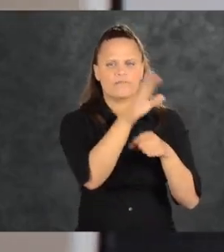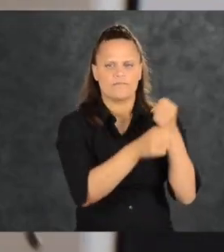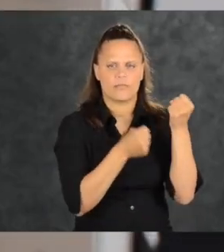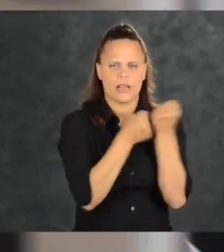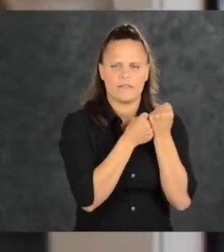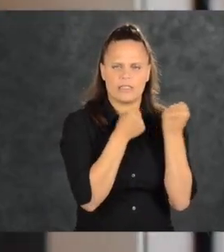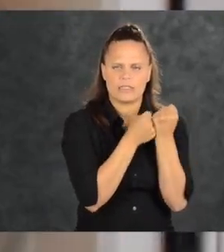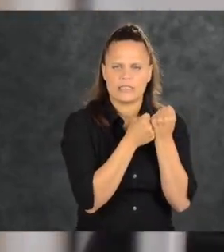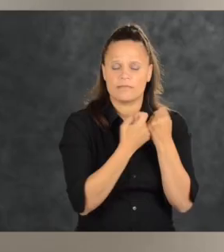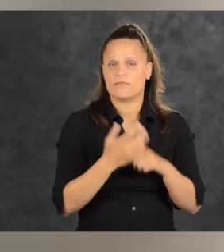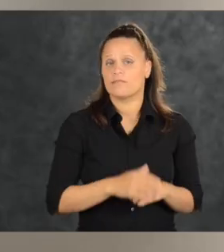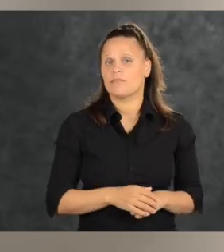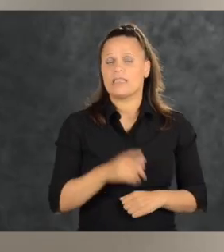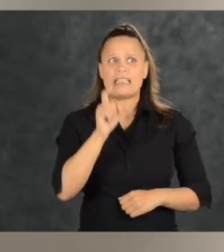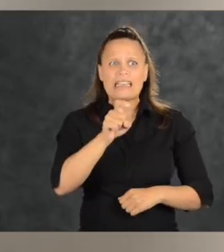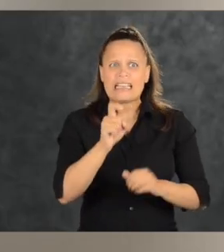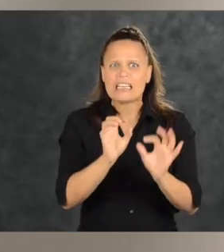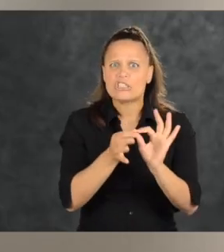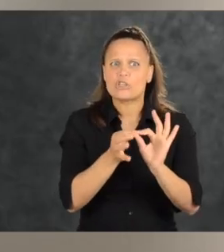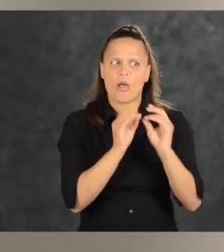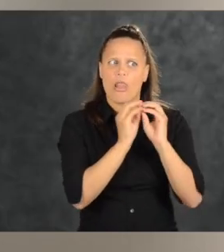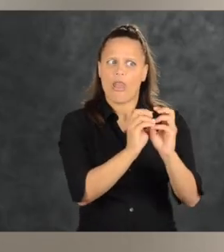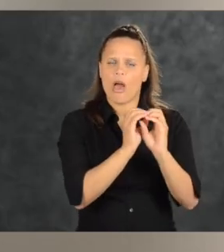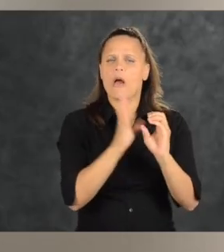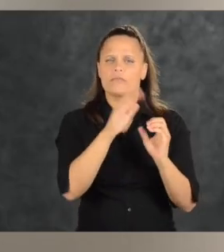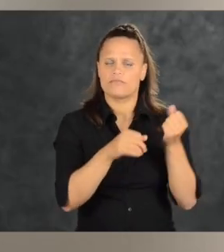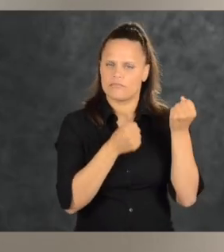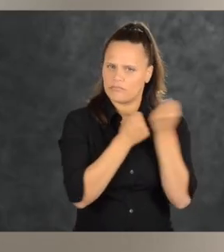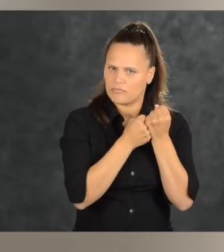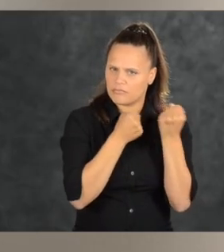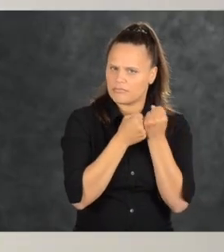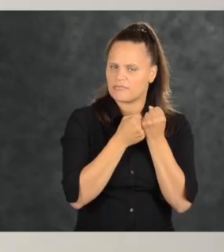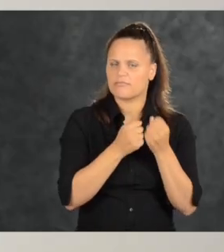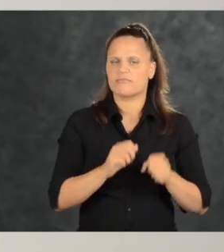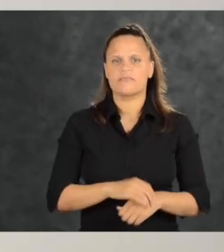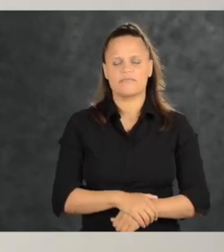opens the door to enter the building. The Special Appointment program is fantastic. It really gives